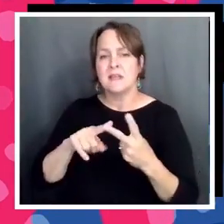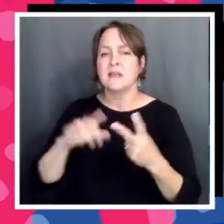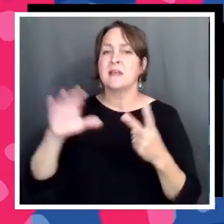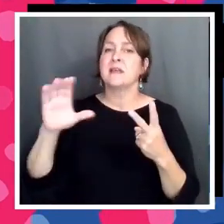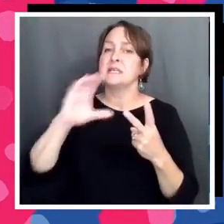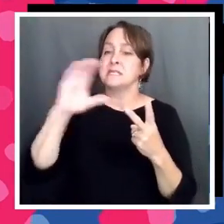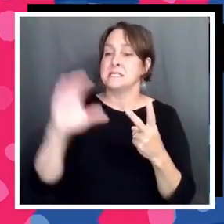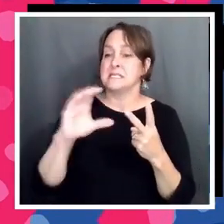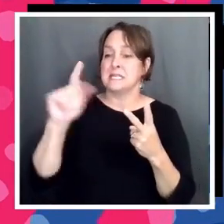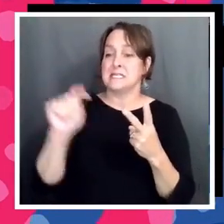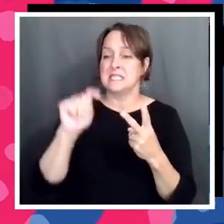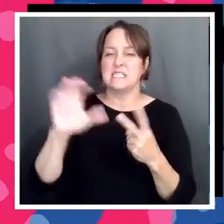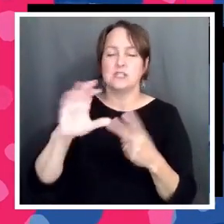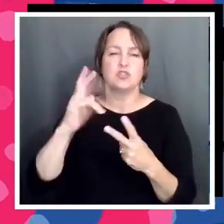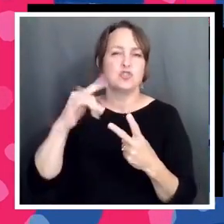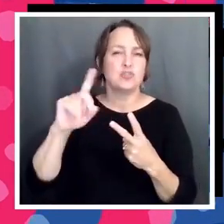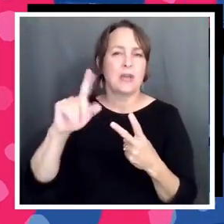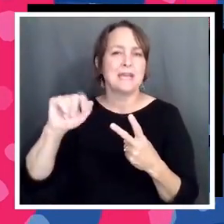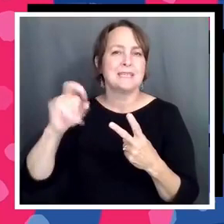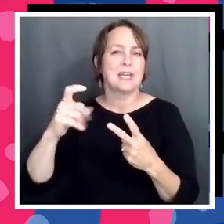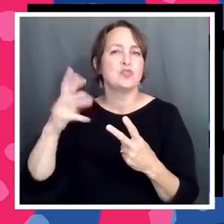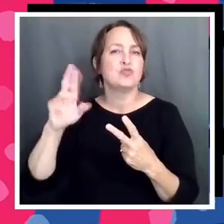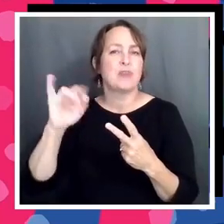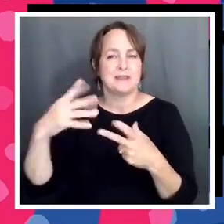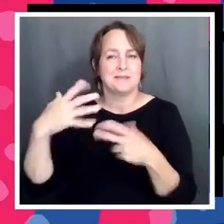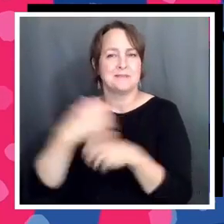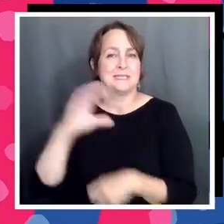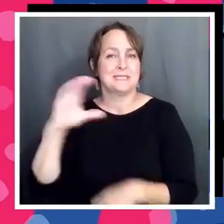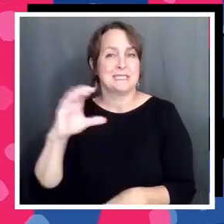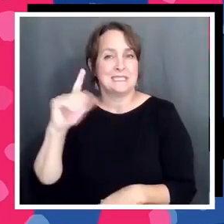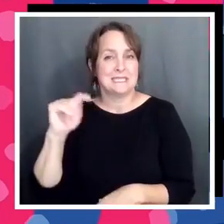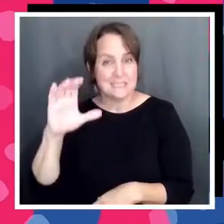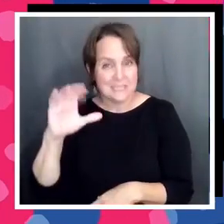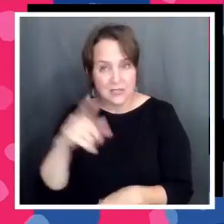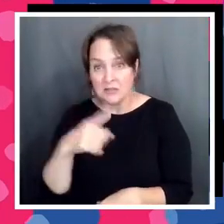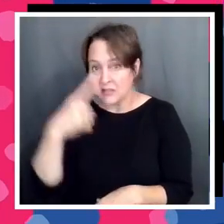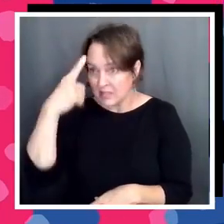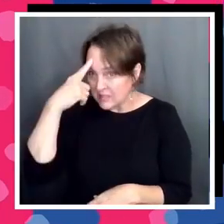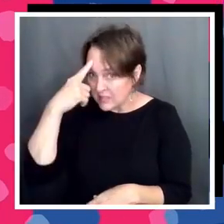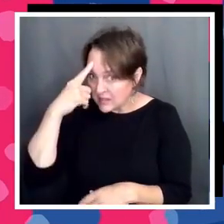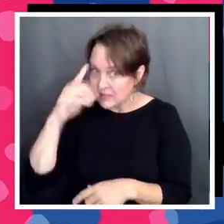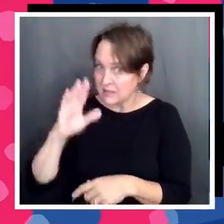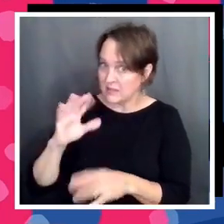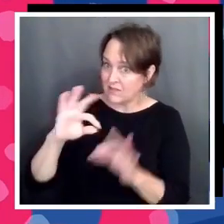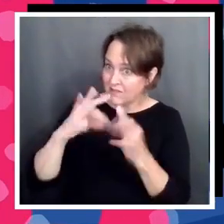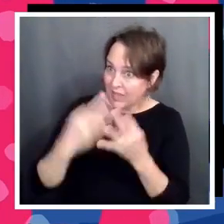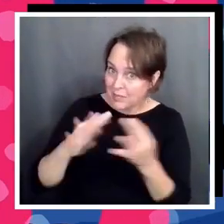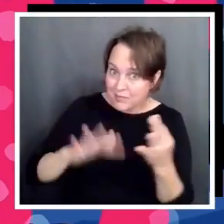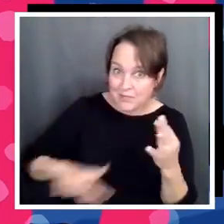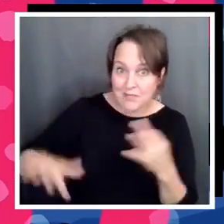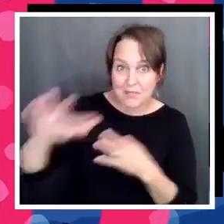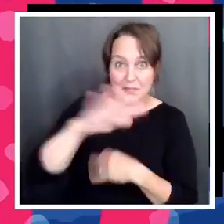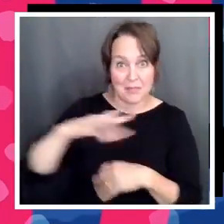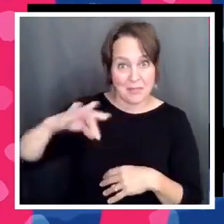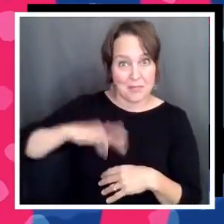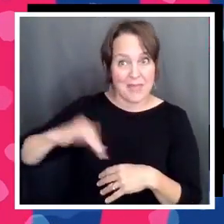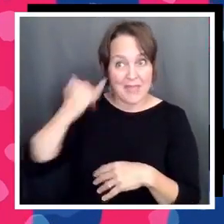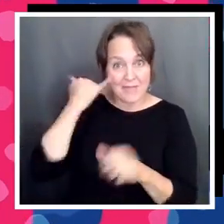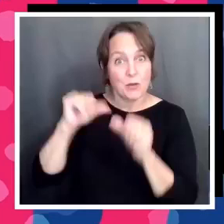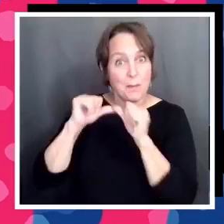ADVOCACY TIP TO SHARE?